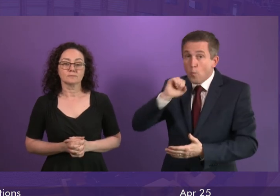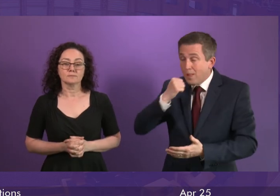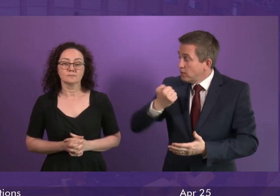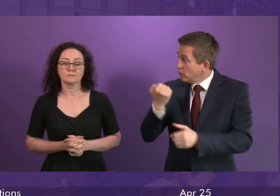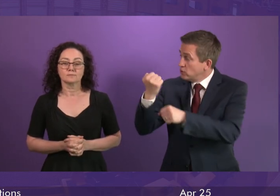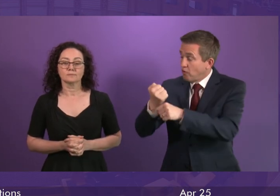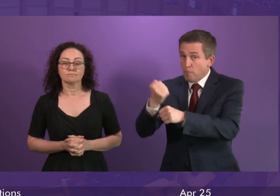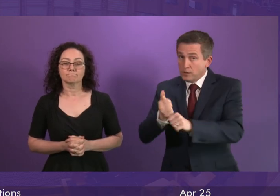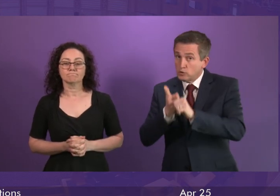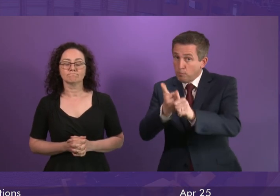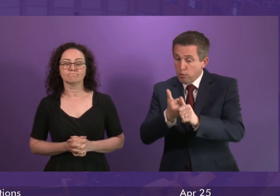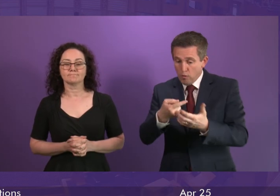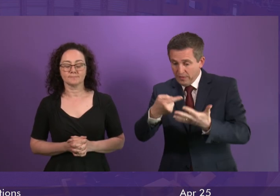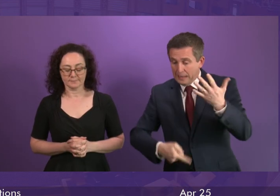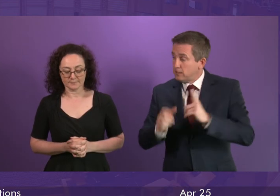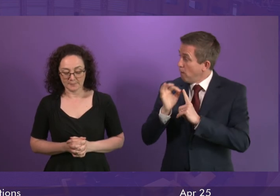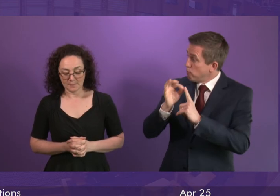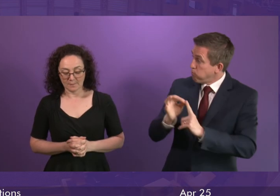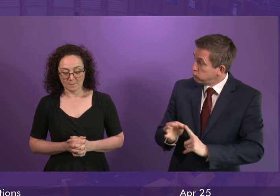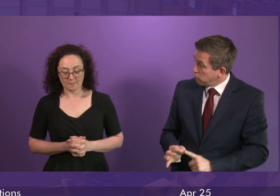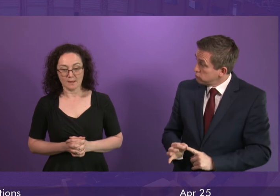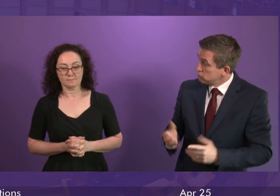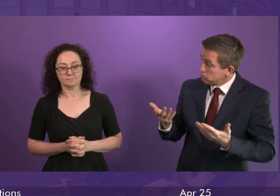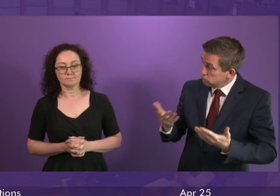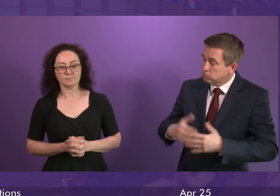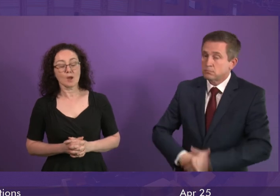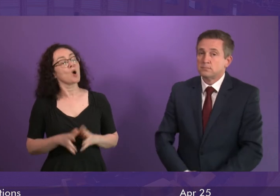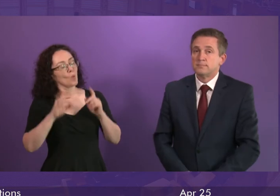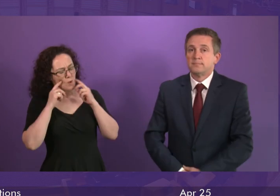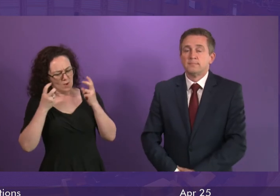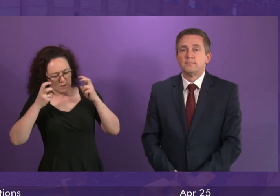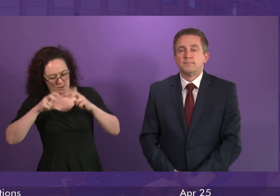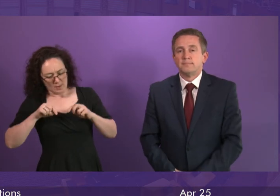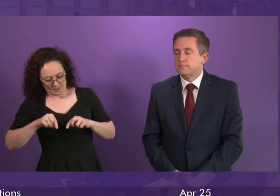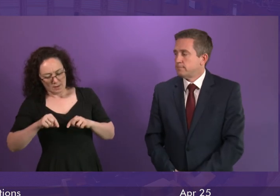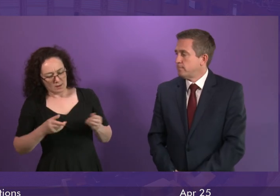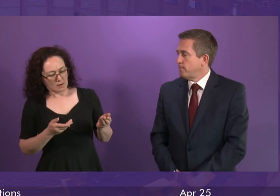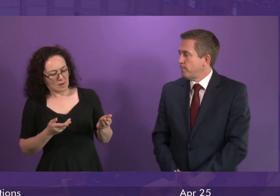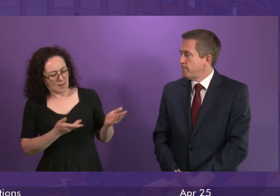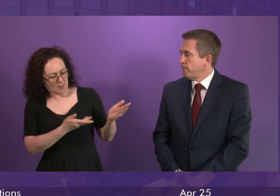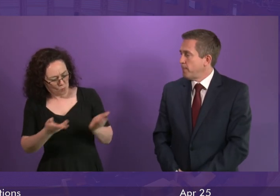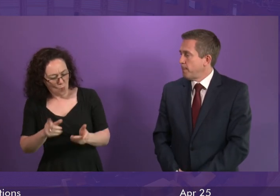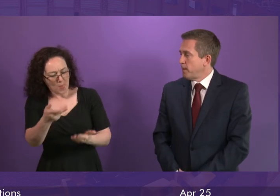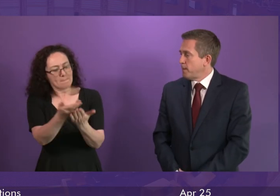get behind the proposals? The First Minister (Nicola Sturgeon): We will certainly look very carefully at the provisions of the bill. In terms of what the